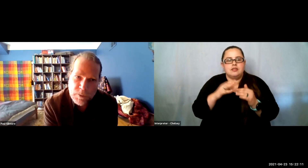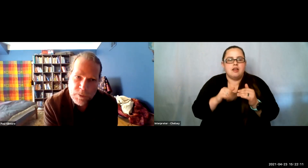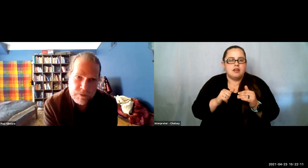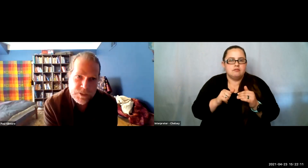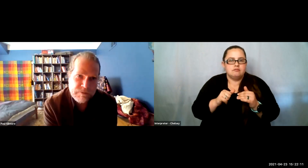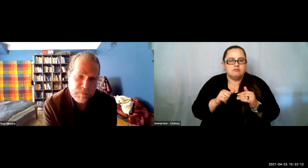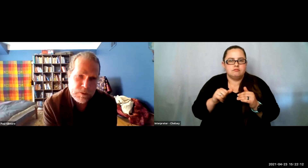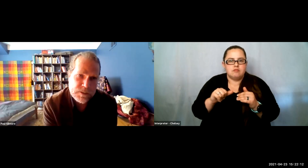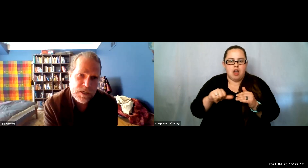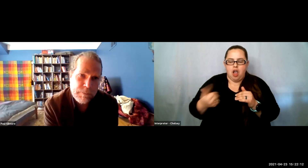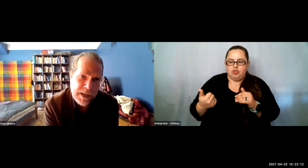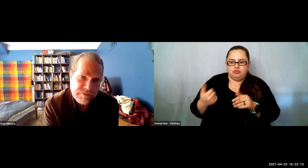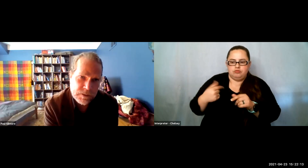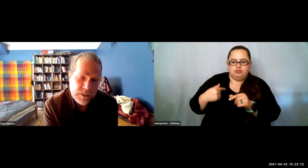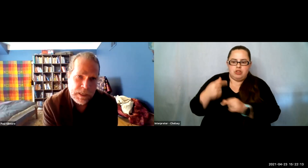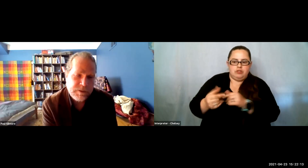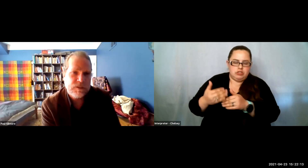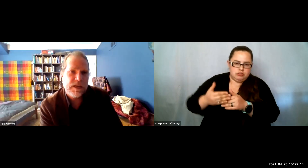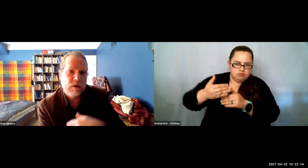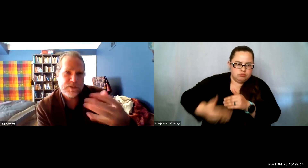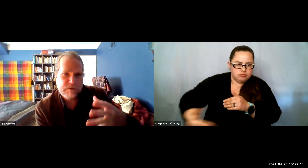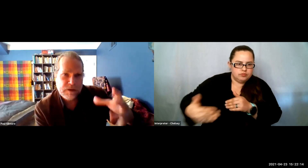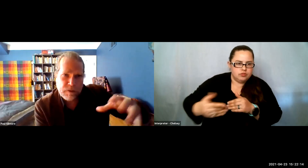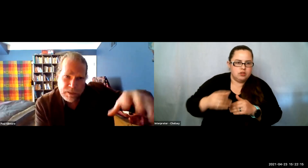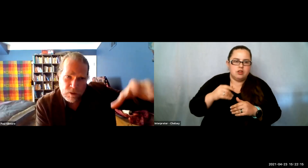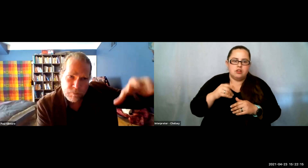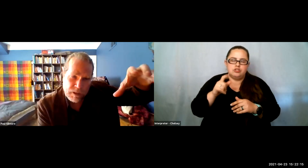every generation of immigrants to come after. I shouldn't say almost every again, you know,